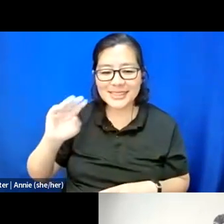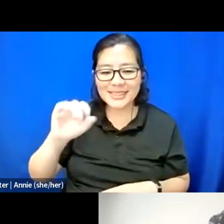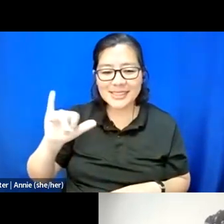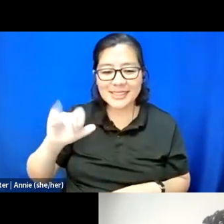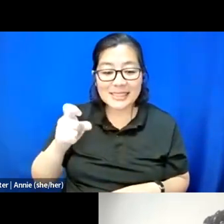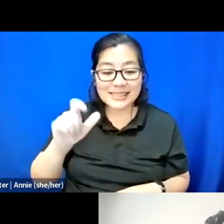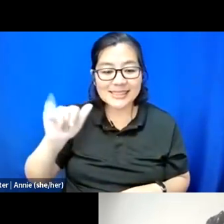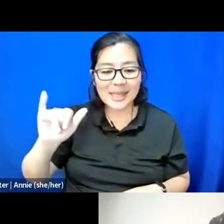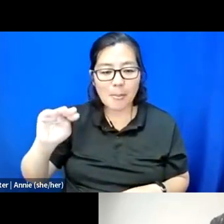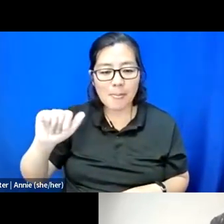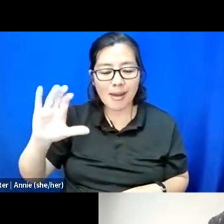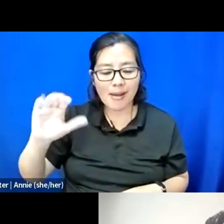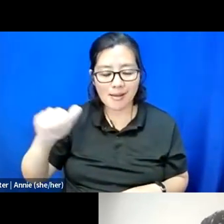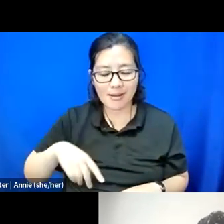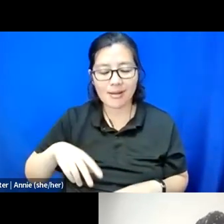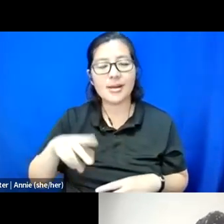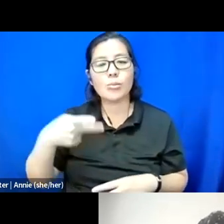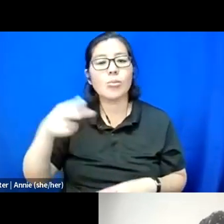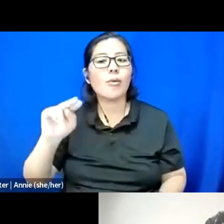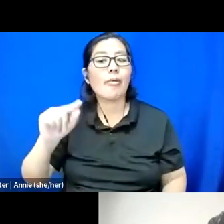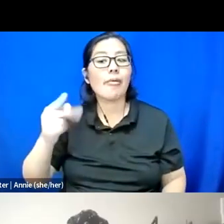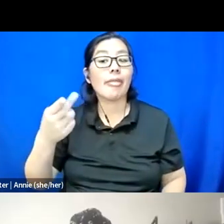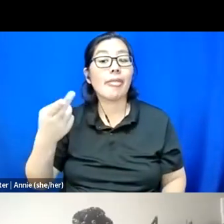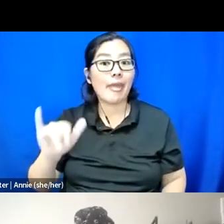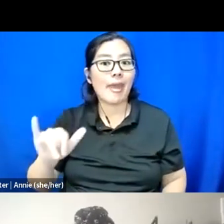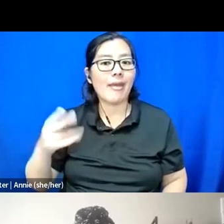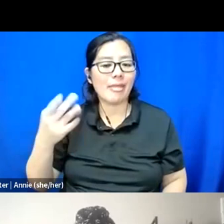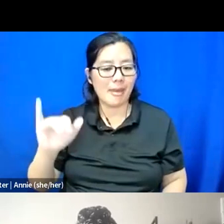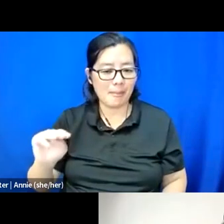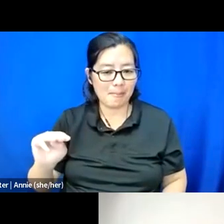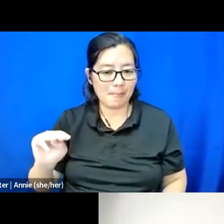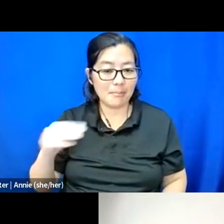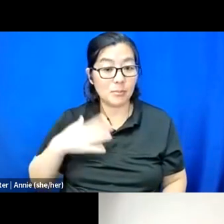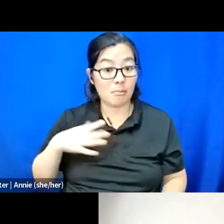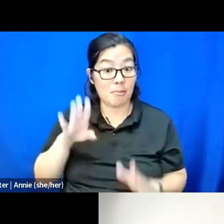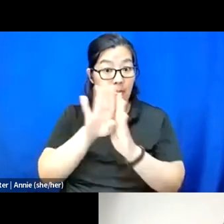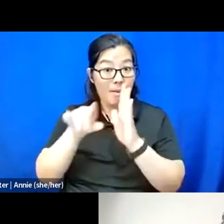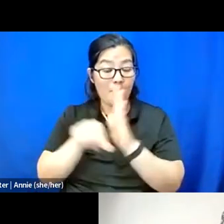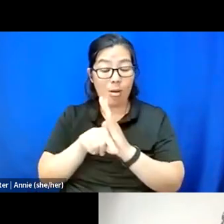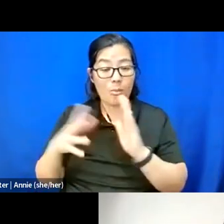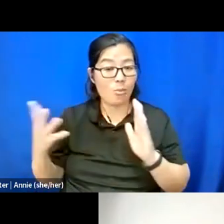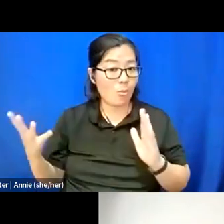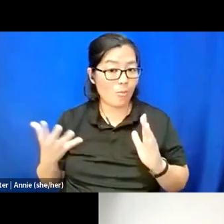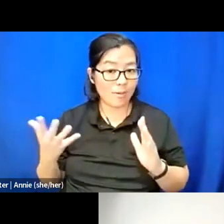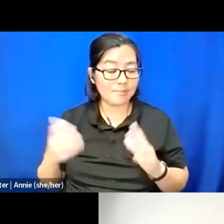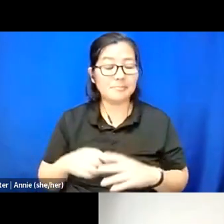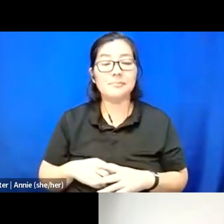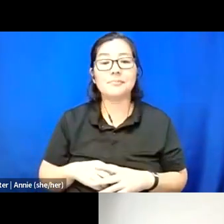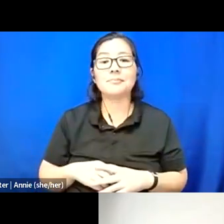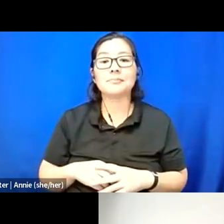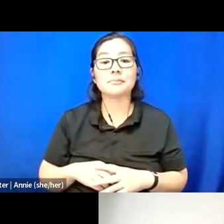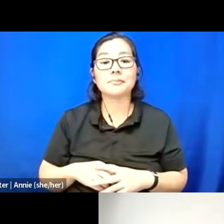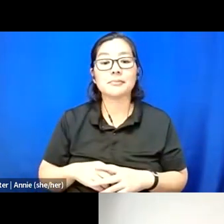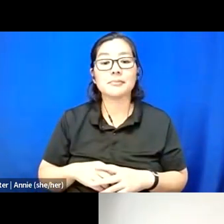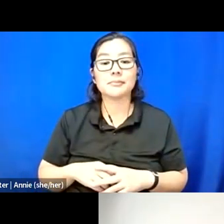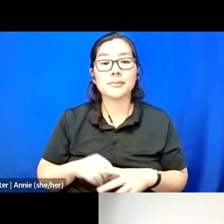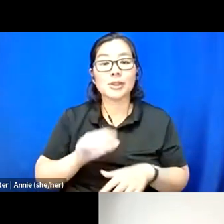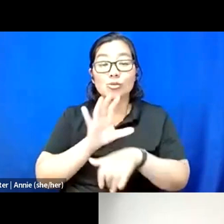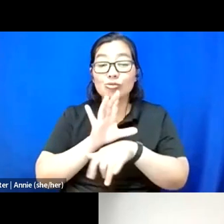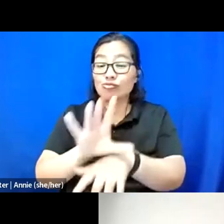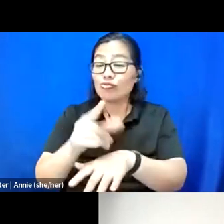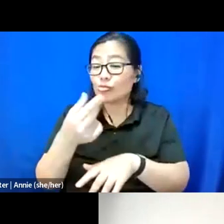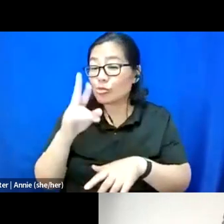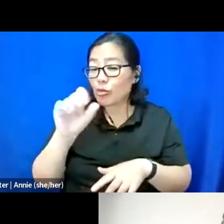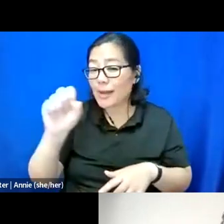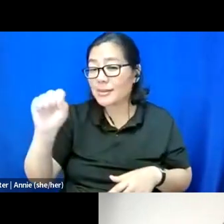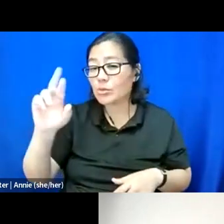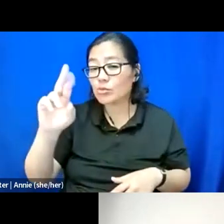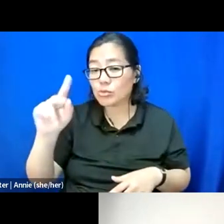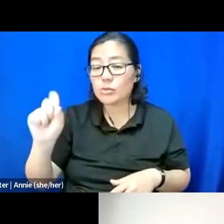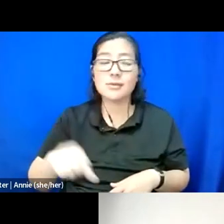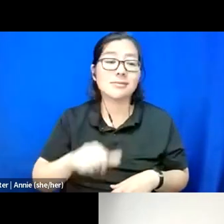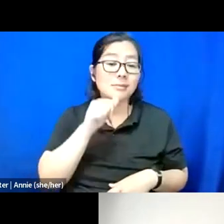And yeah, so my background is both grassroots nonprofit work and also